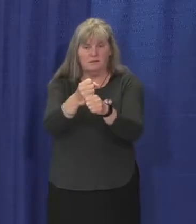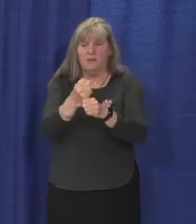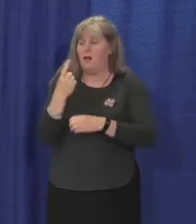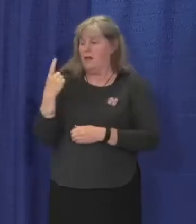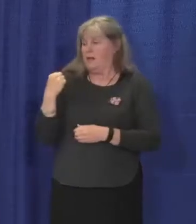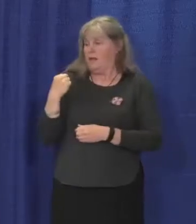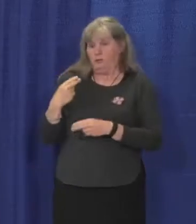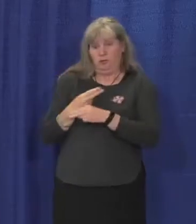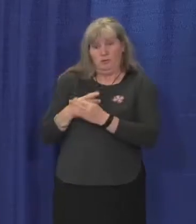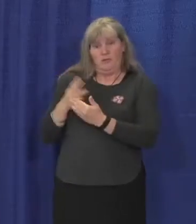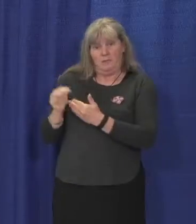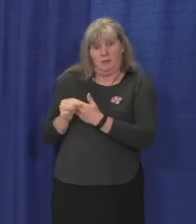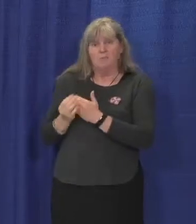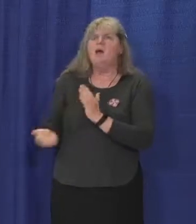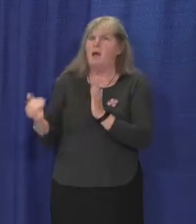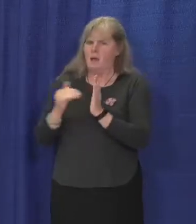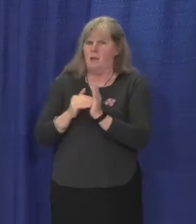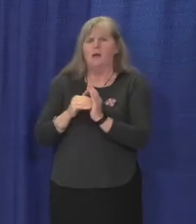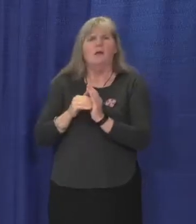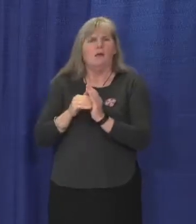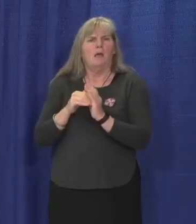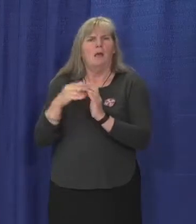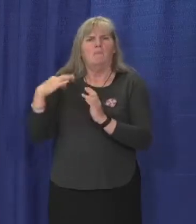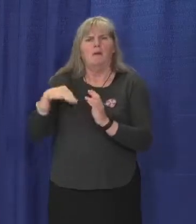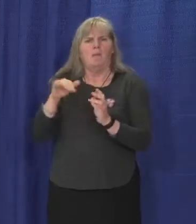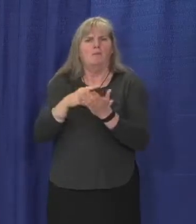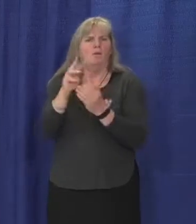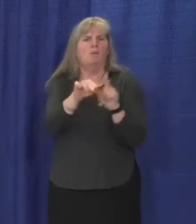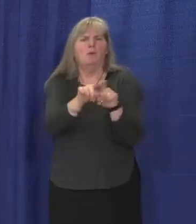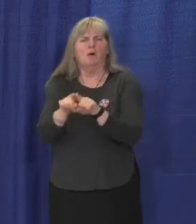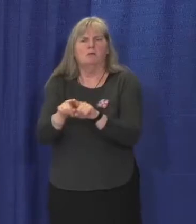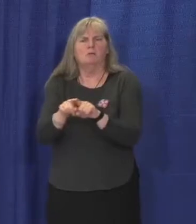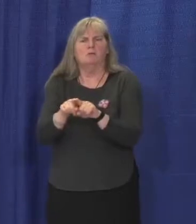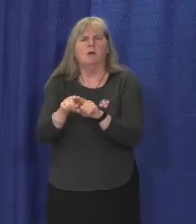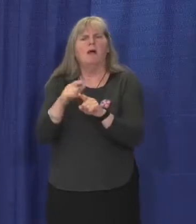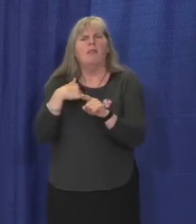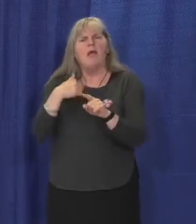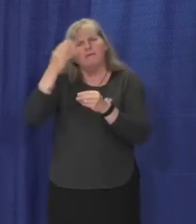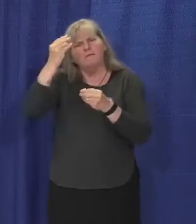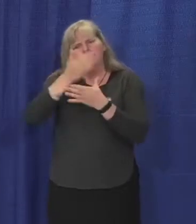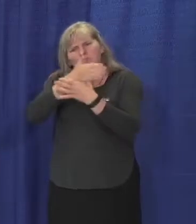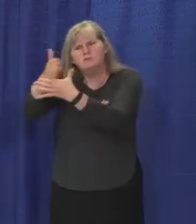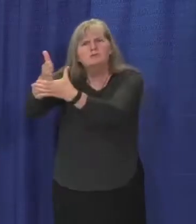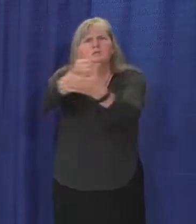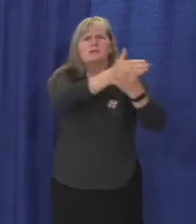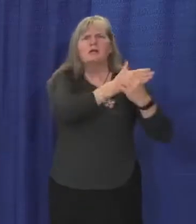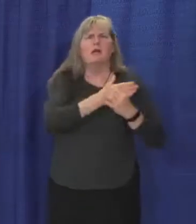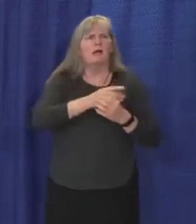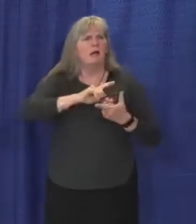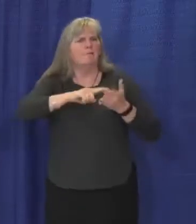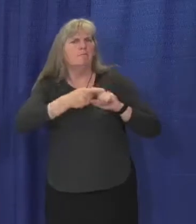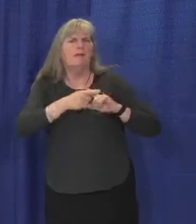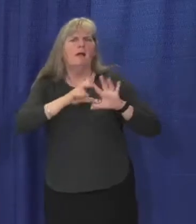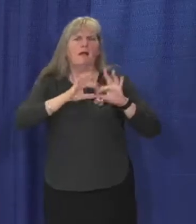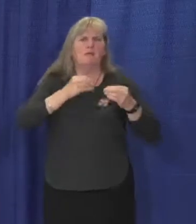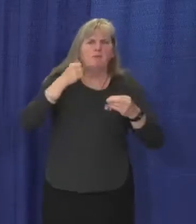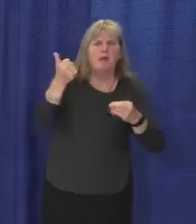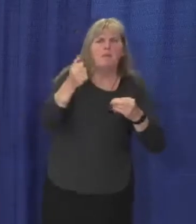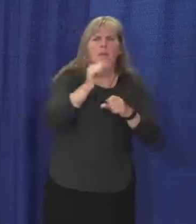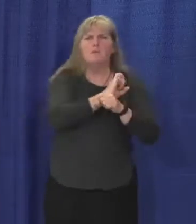If you use the program last year you can still access it again. Please spread the word about the program and tell your friends